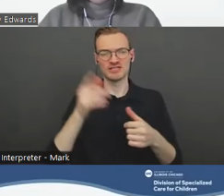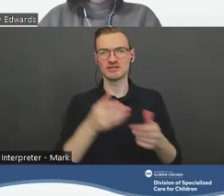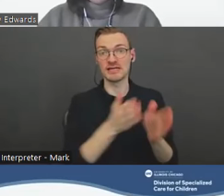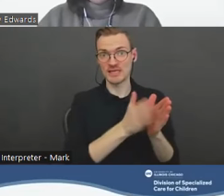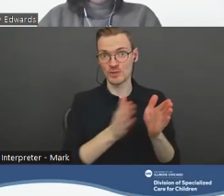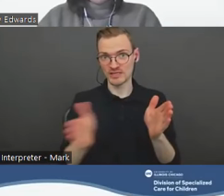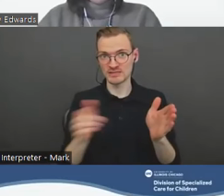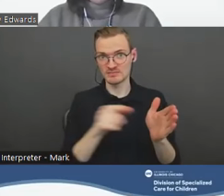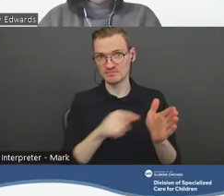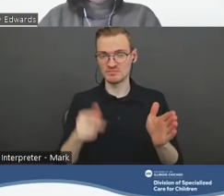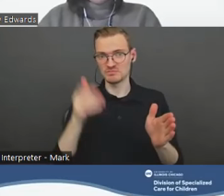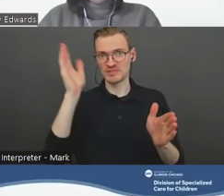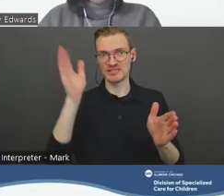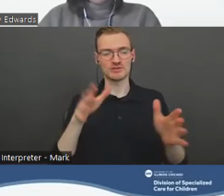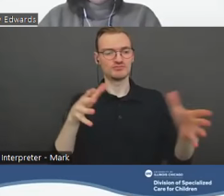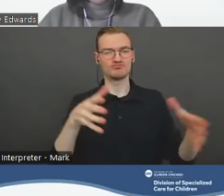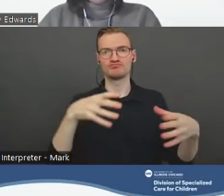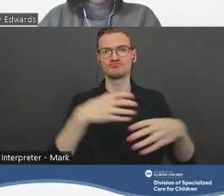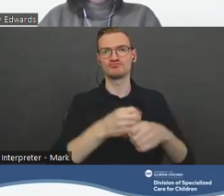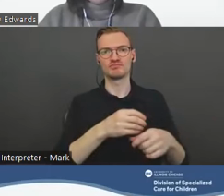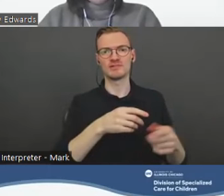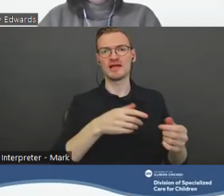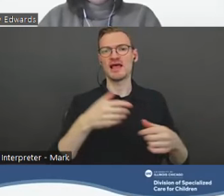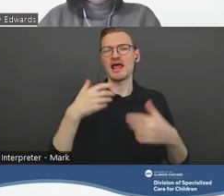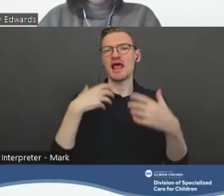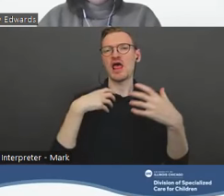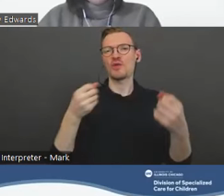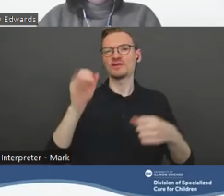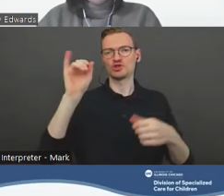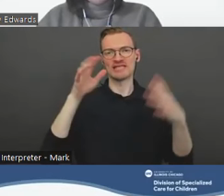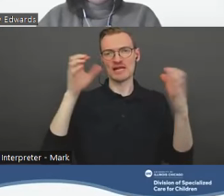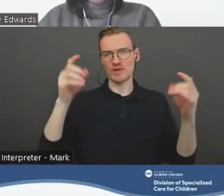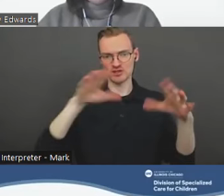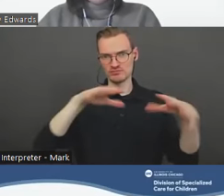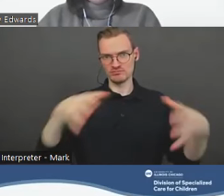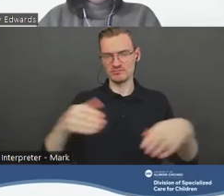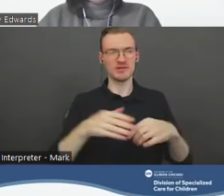health insurance education and this first session is understanding your insurance so this